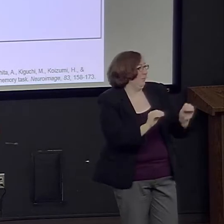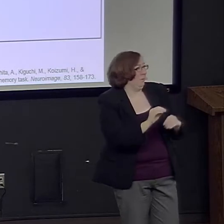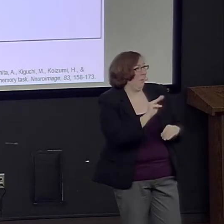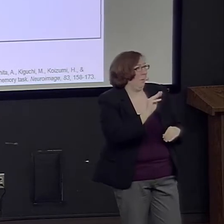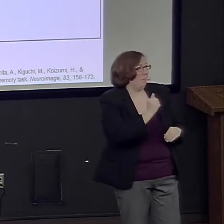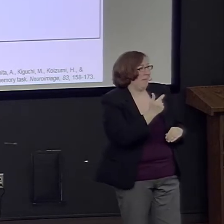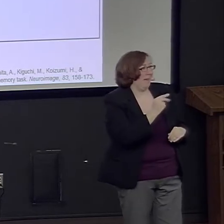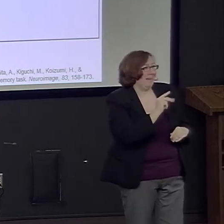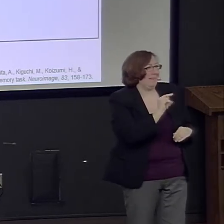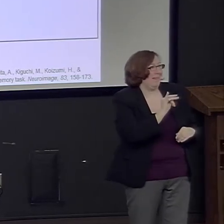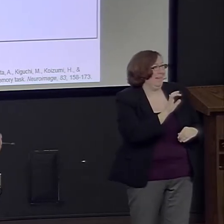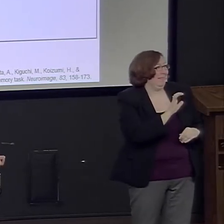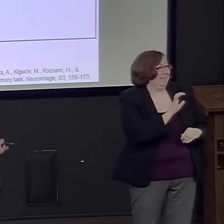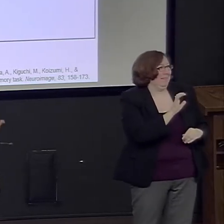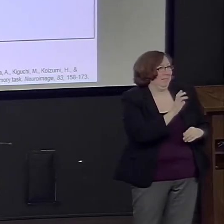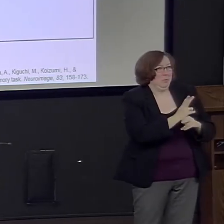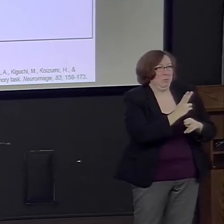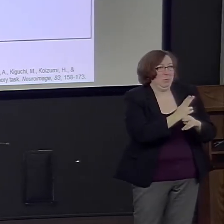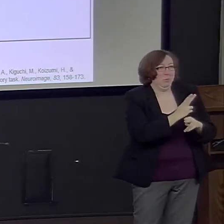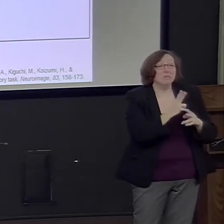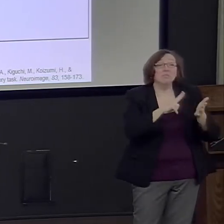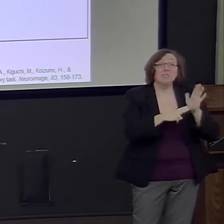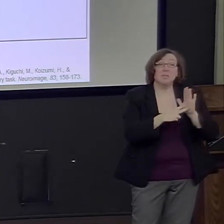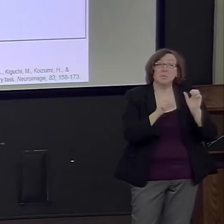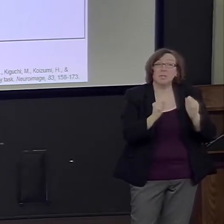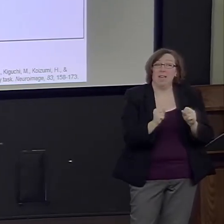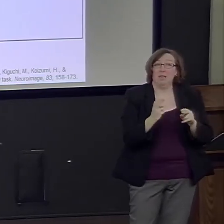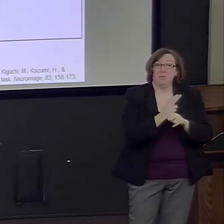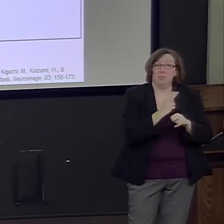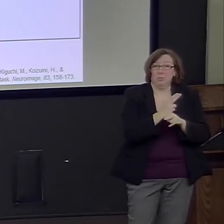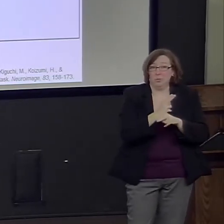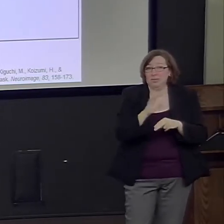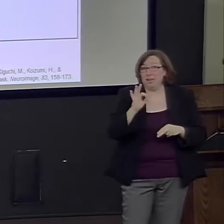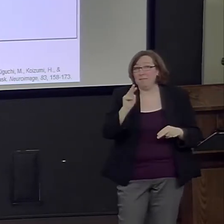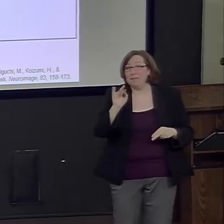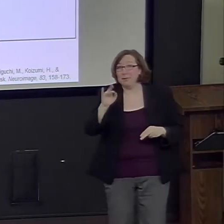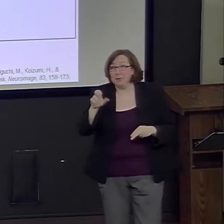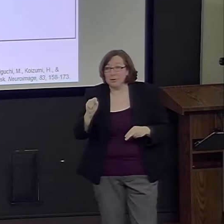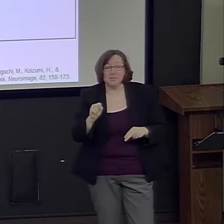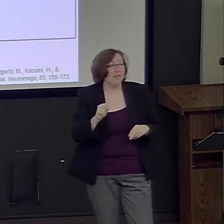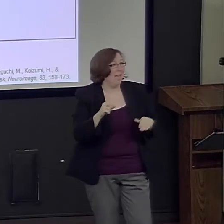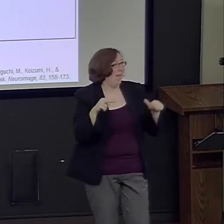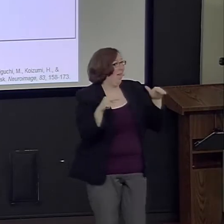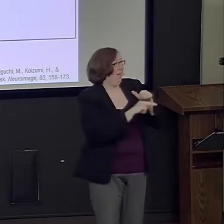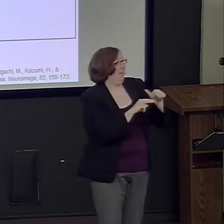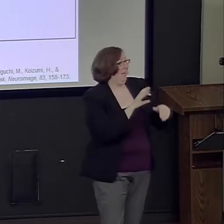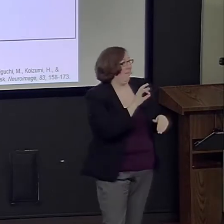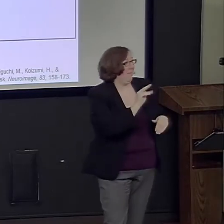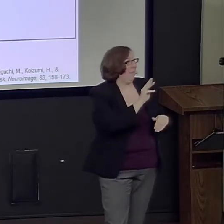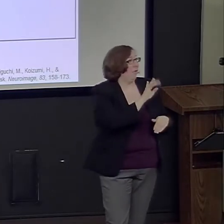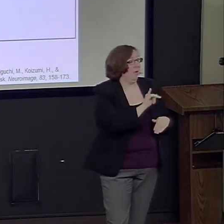So you can wear these things and put them in the scanner, and so you can run these experiments simultaneously.